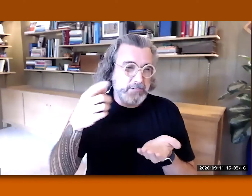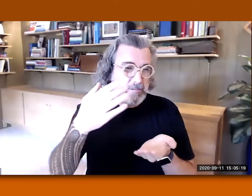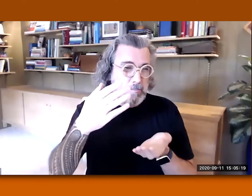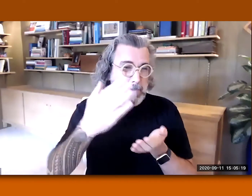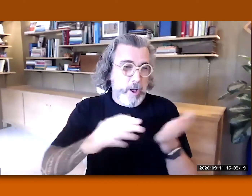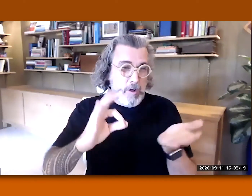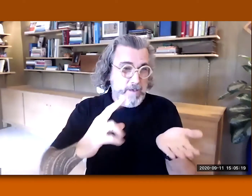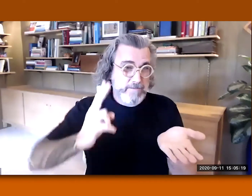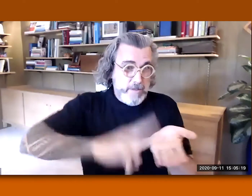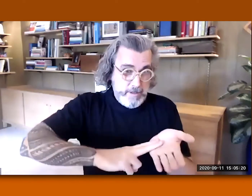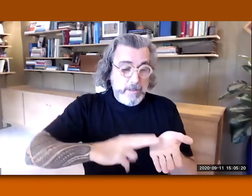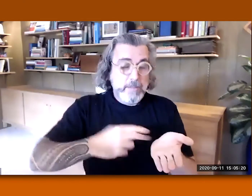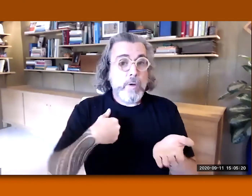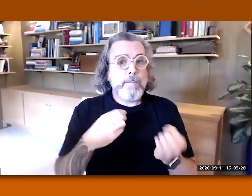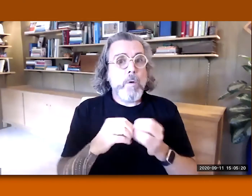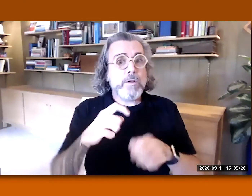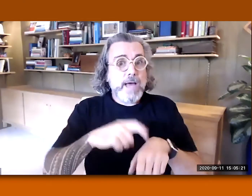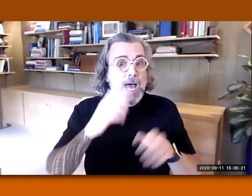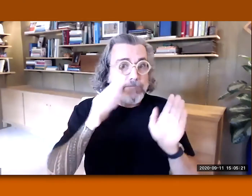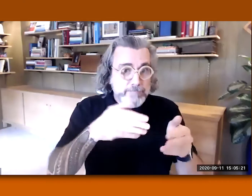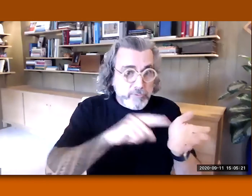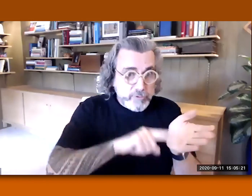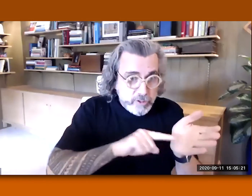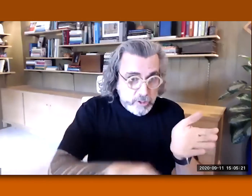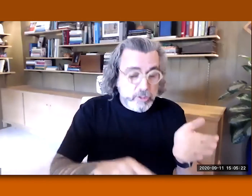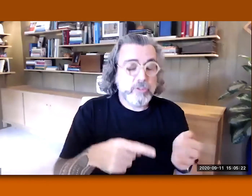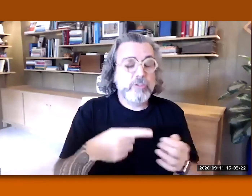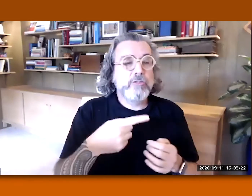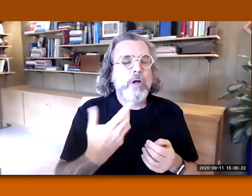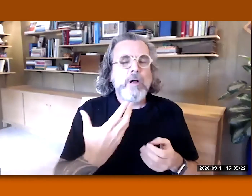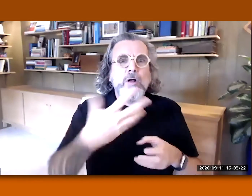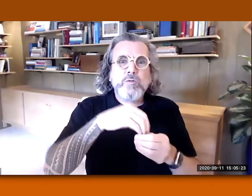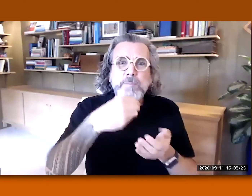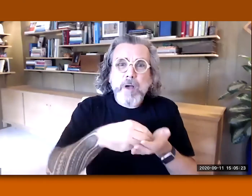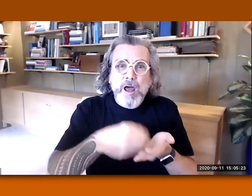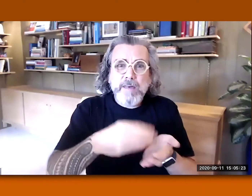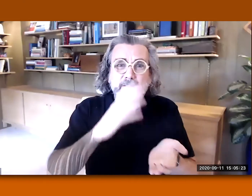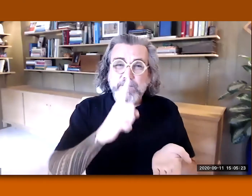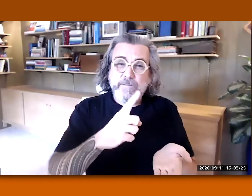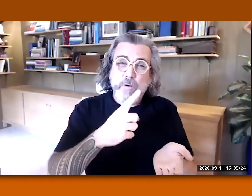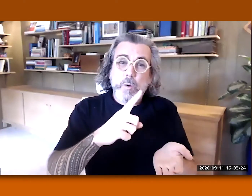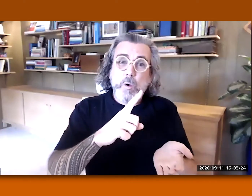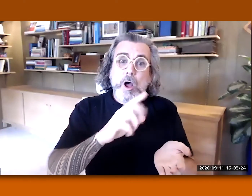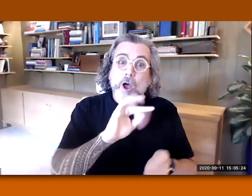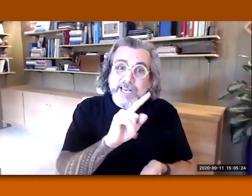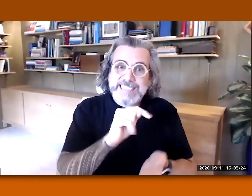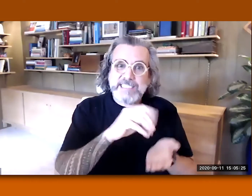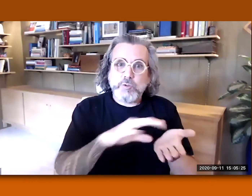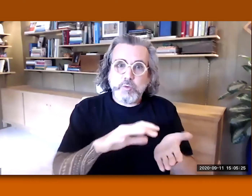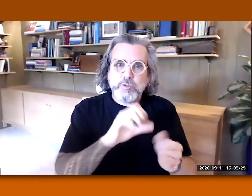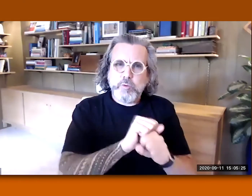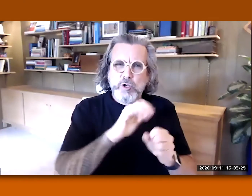I'm no longer teaching, but I did previously teach courses, and I got a course waiver so that I could focus more on my research